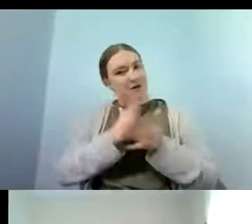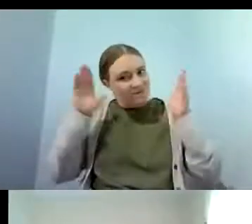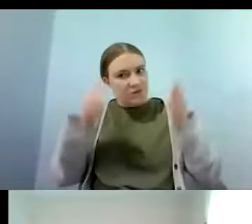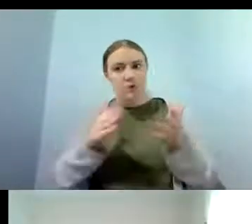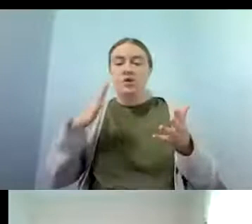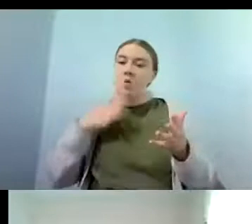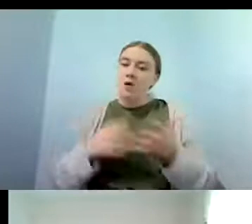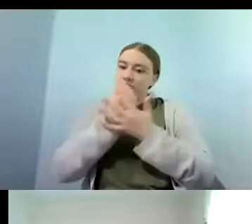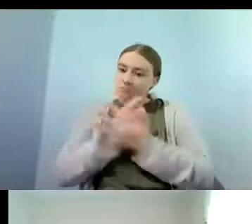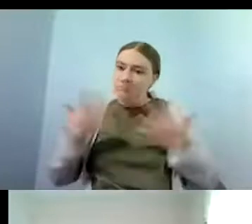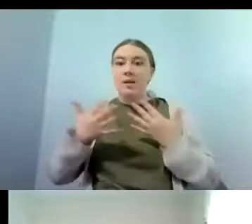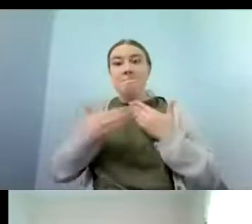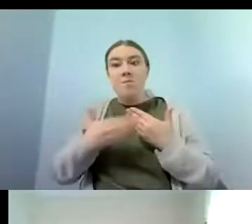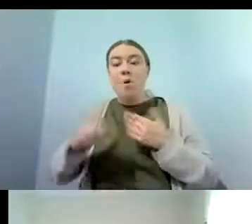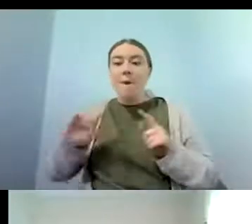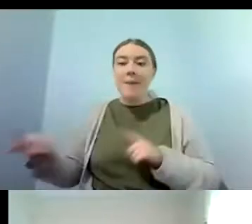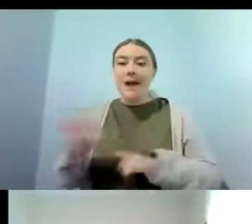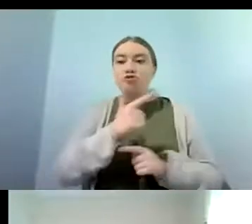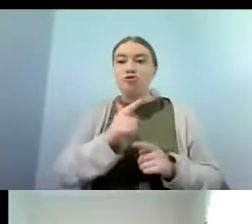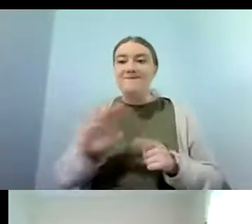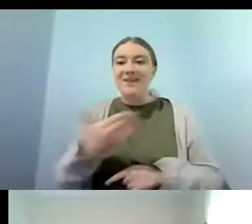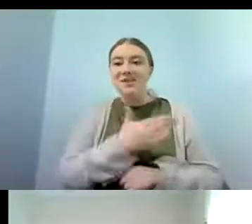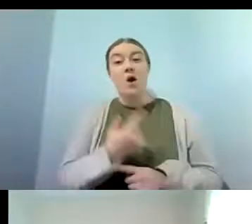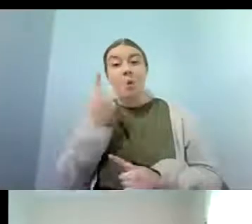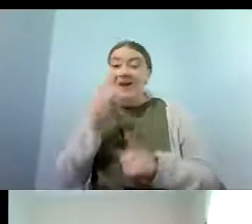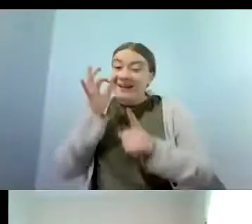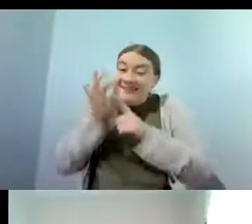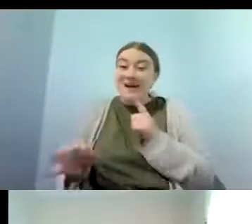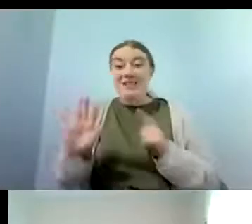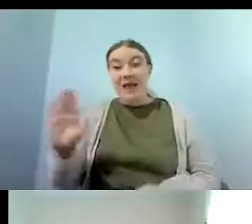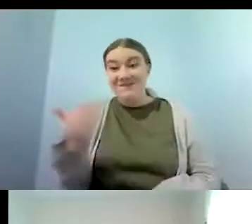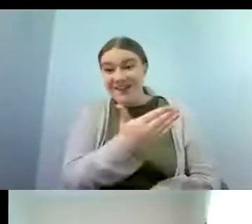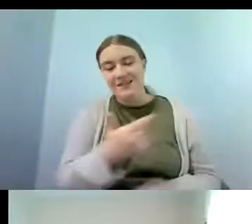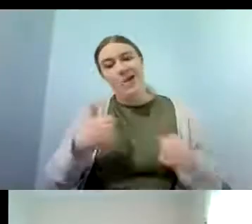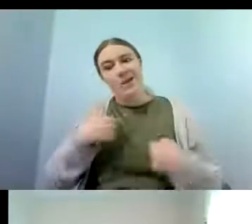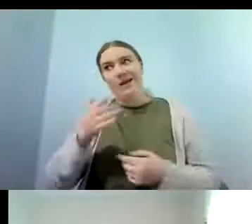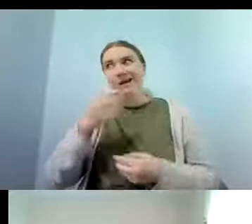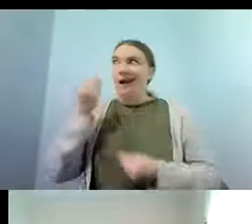migratory fish and there's one very special fish and that we talk a lot about and that is the shad